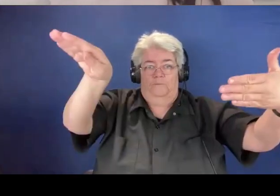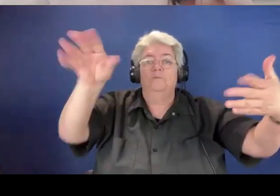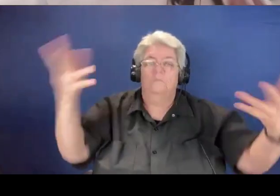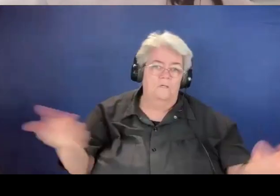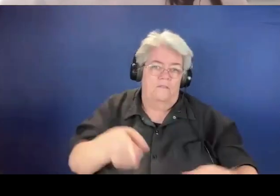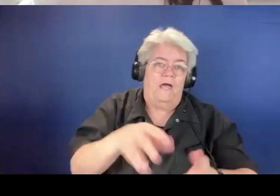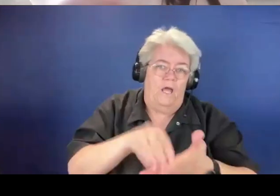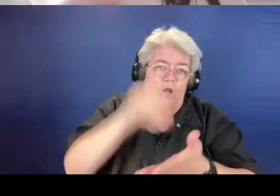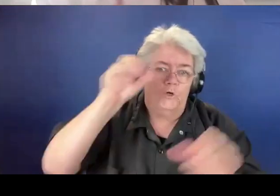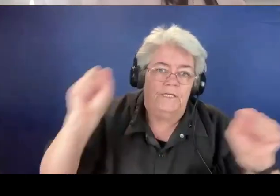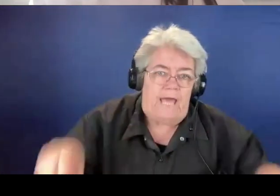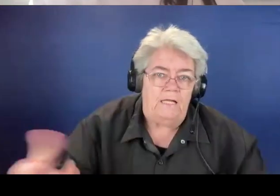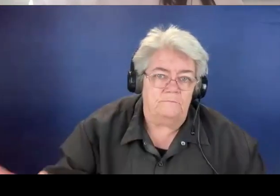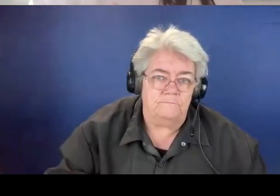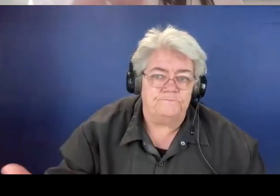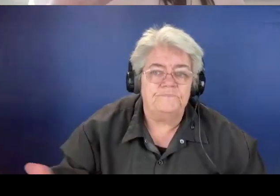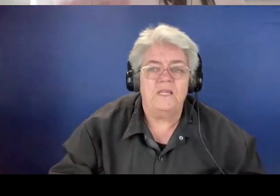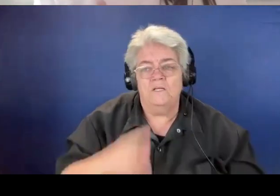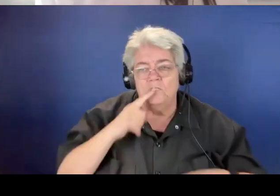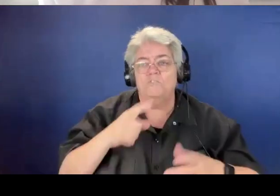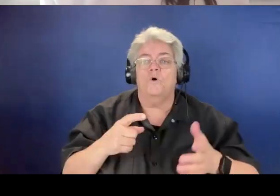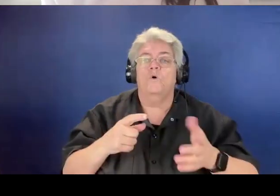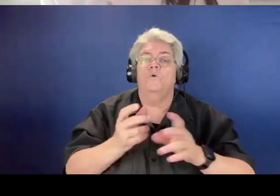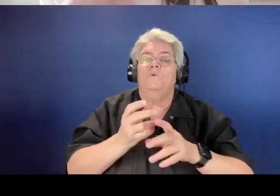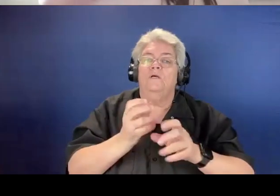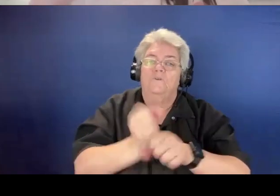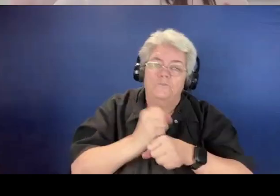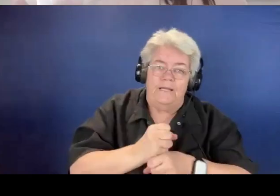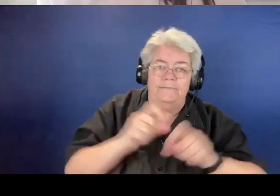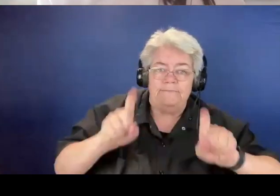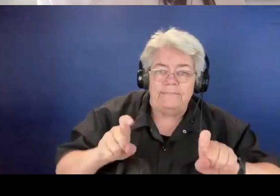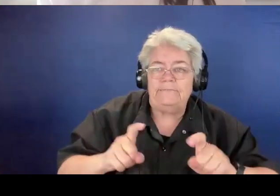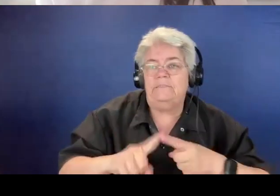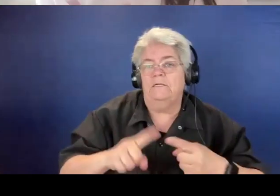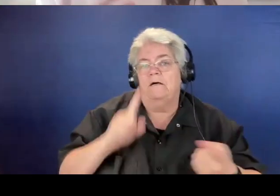So use of criterion reference tests, portfolio assessments, narrative